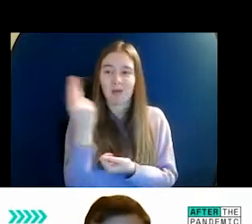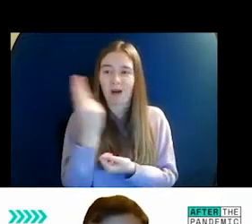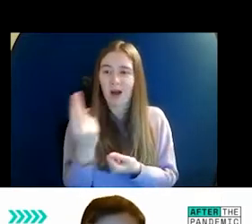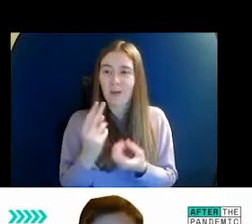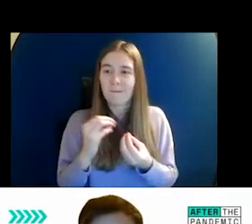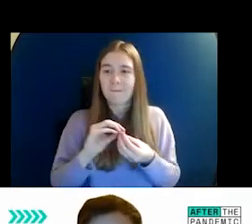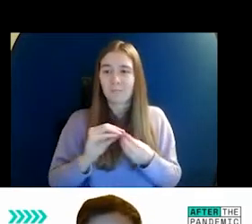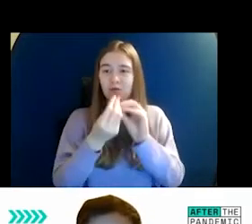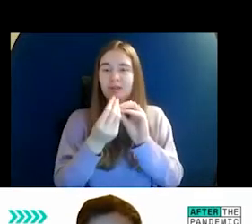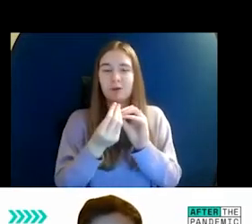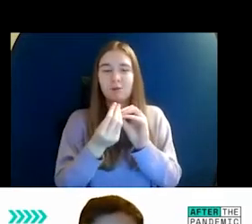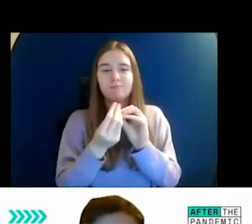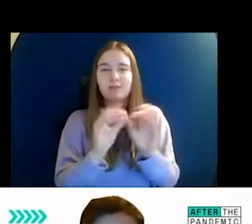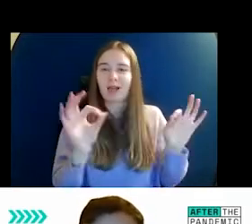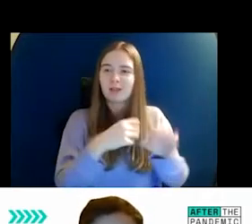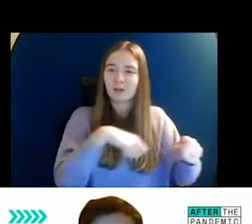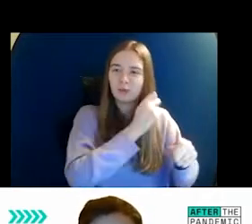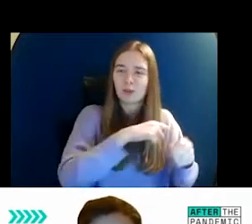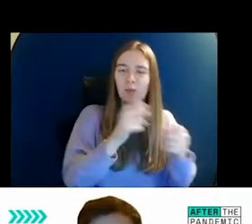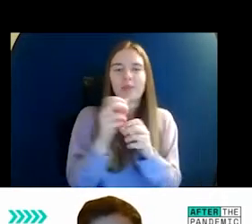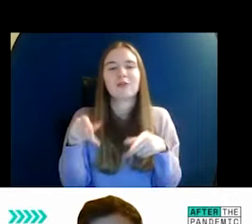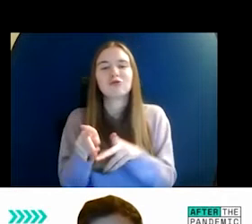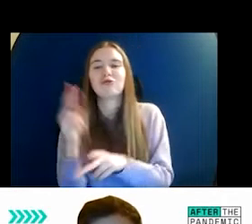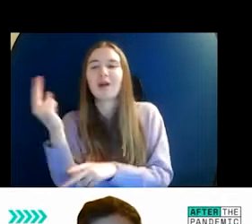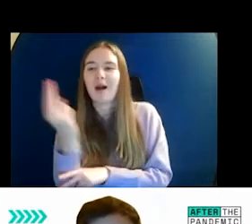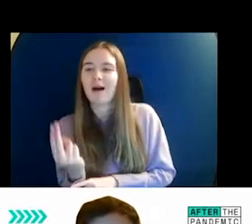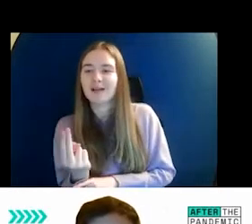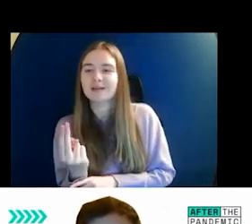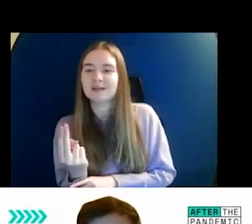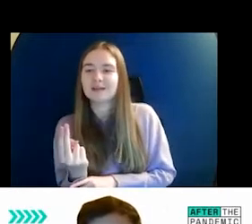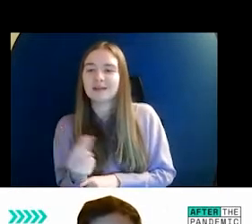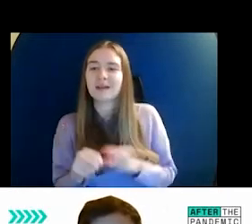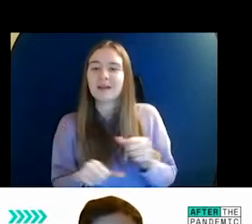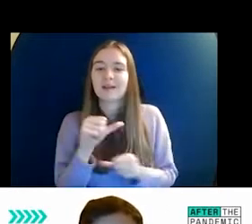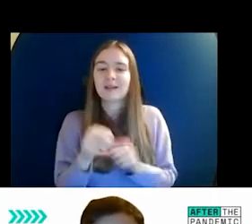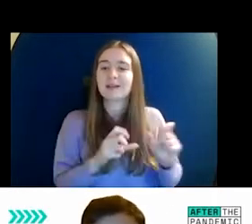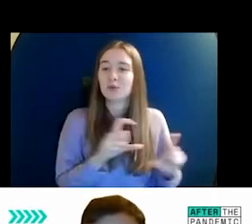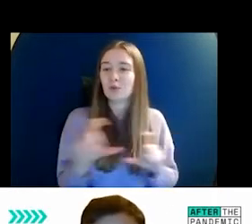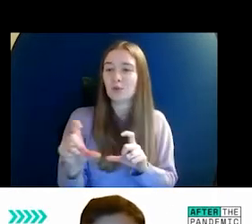this classical music and the street art. And that has been subsequently continued in a number of other projects,